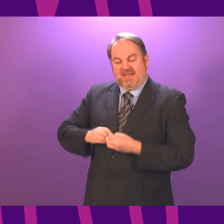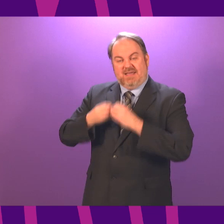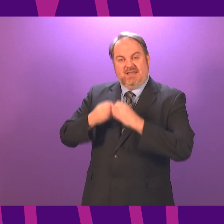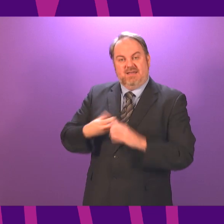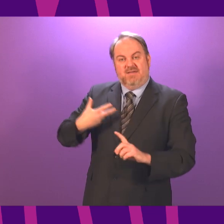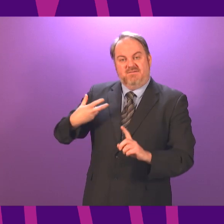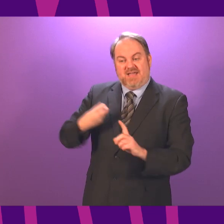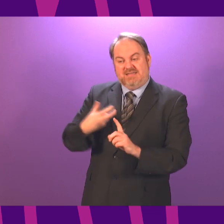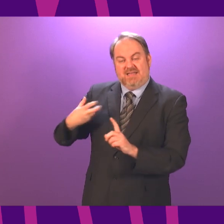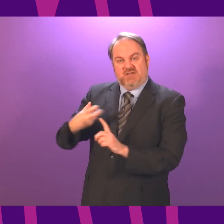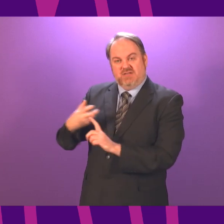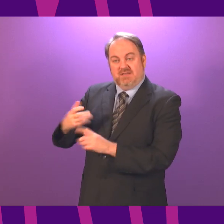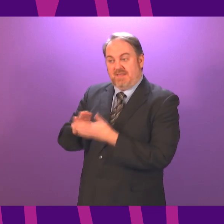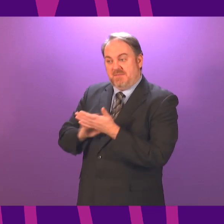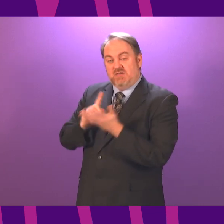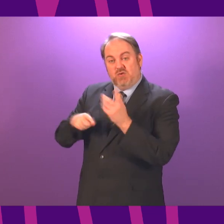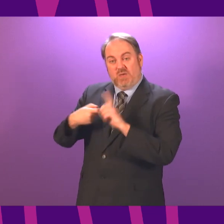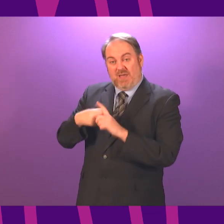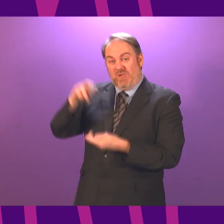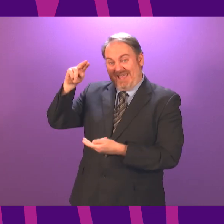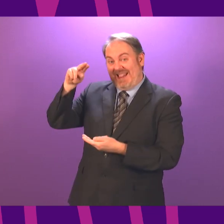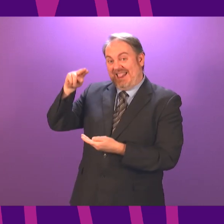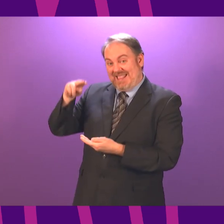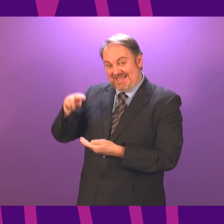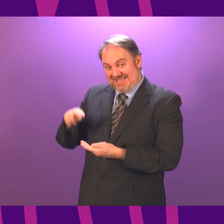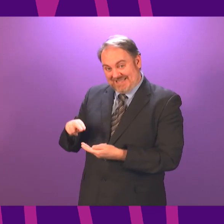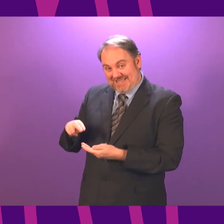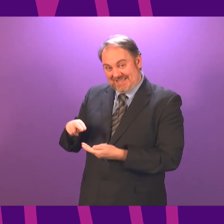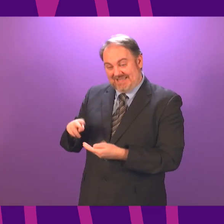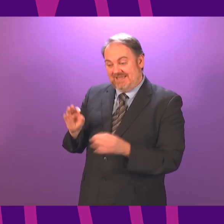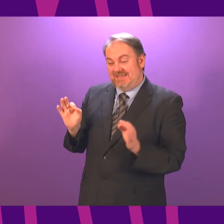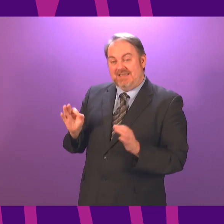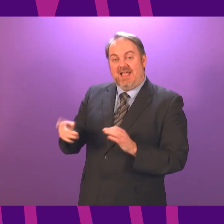UK getting fewer doses, but it will result in supply being phased over a longer period and